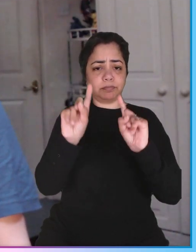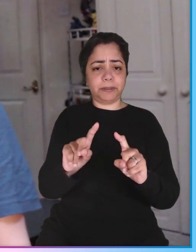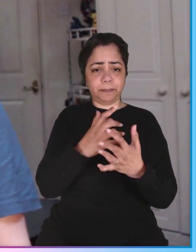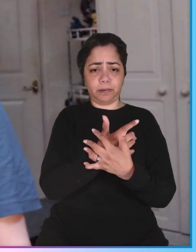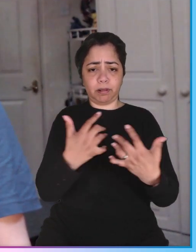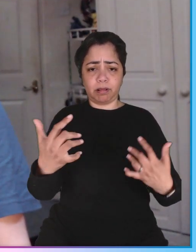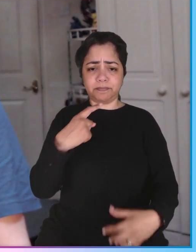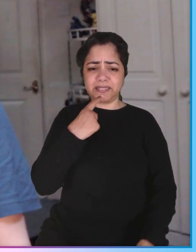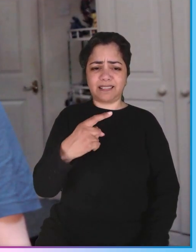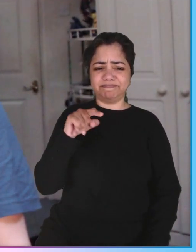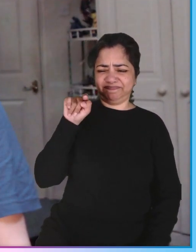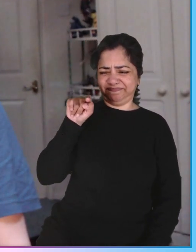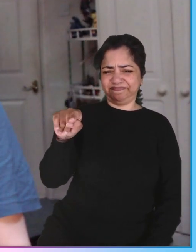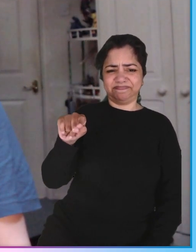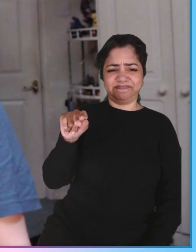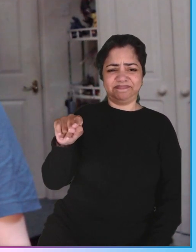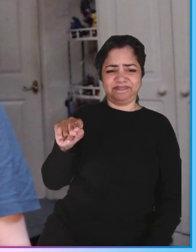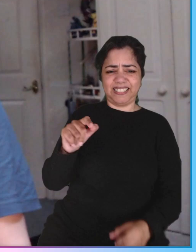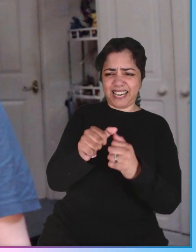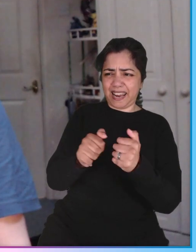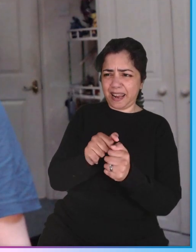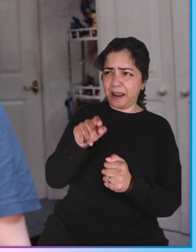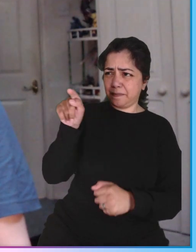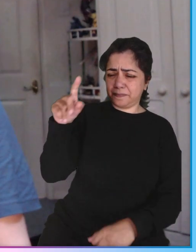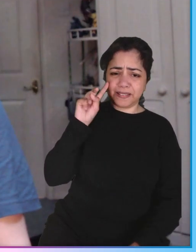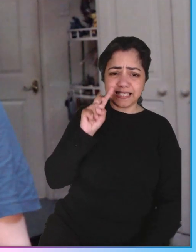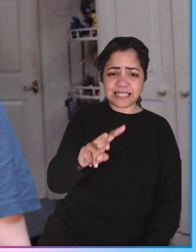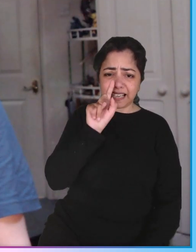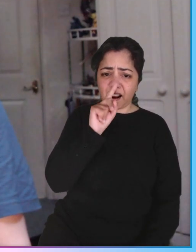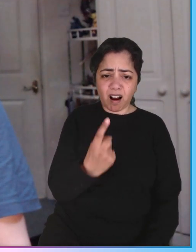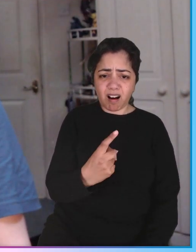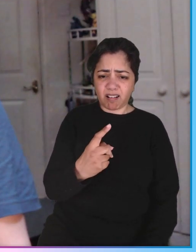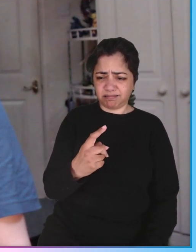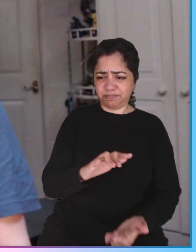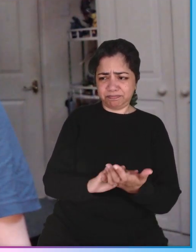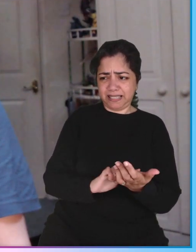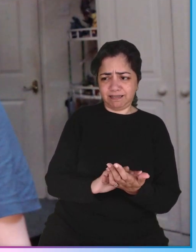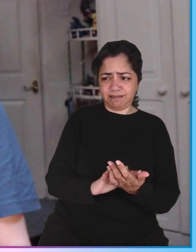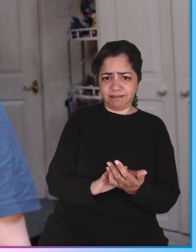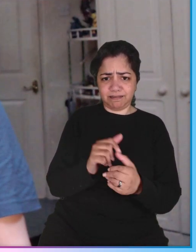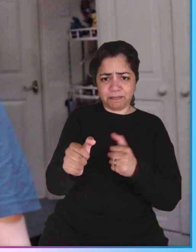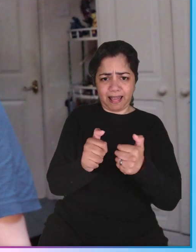which has been rumoured and hinted at and demoed for a number of years in various fashions,